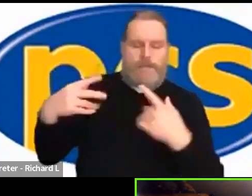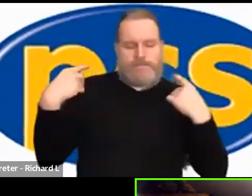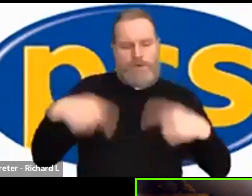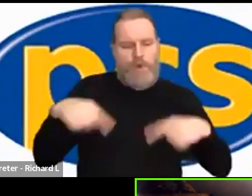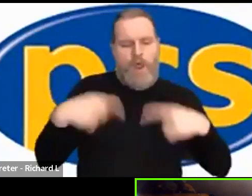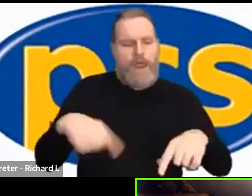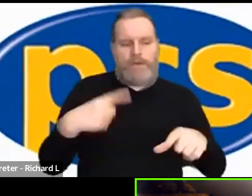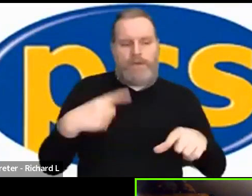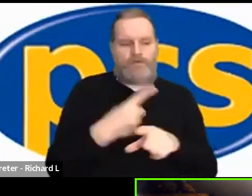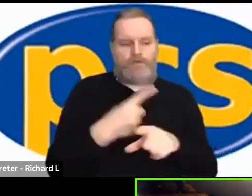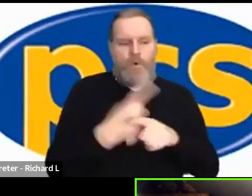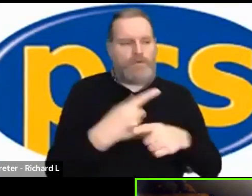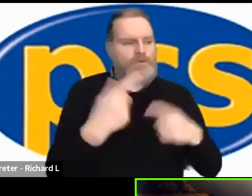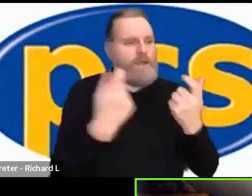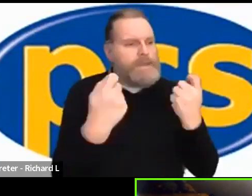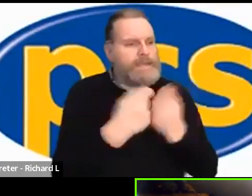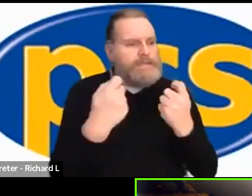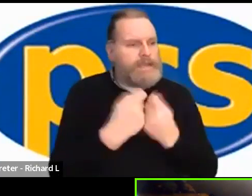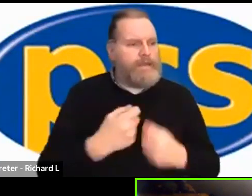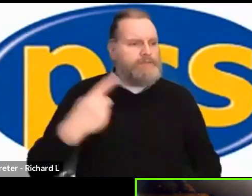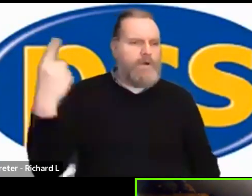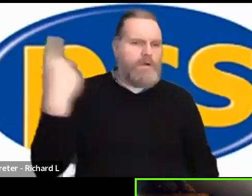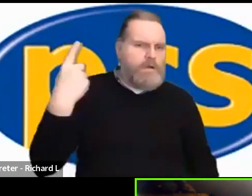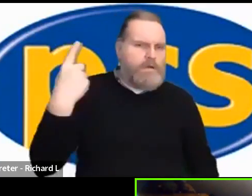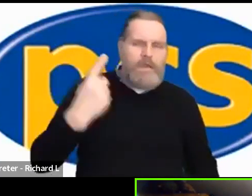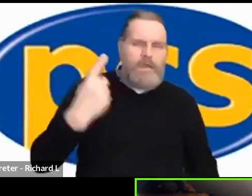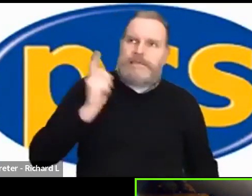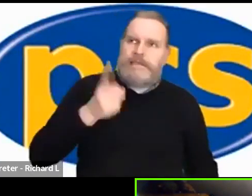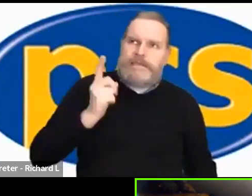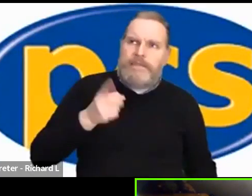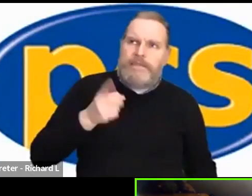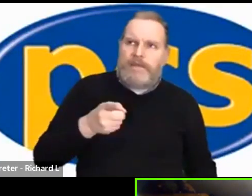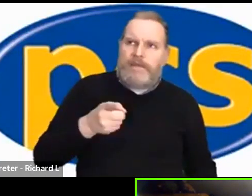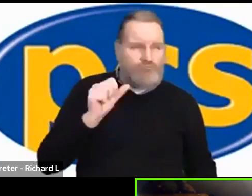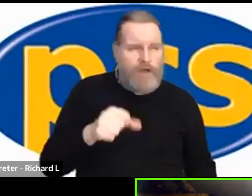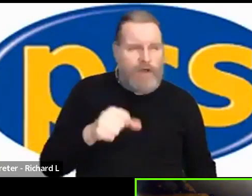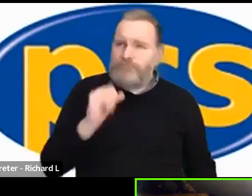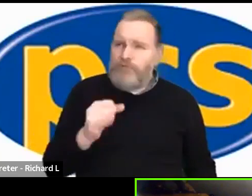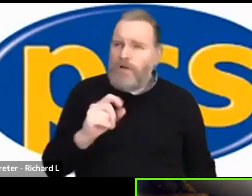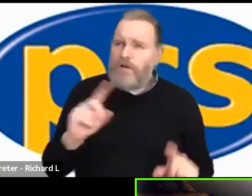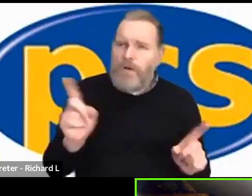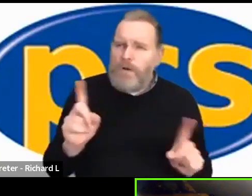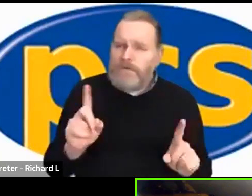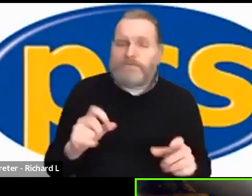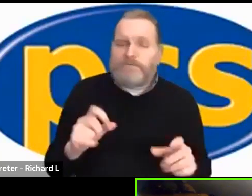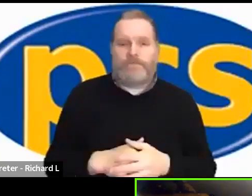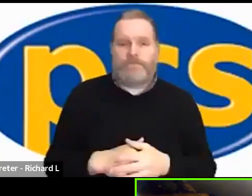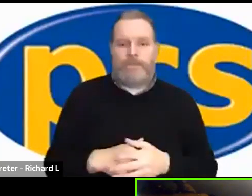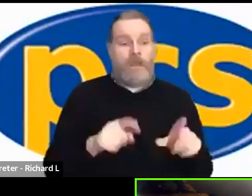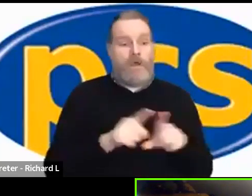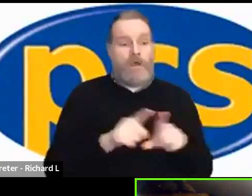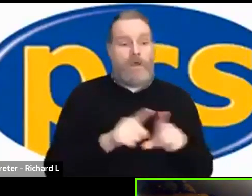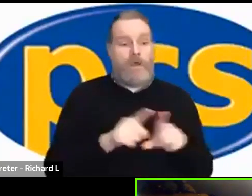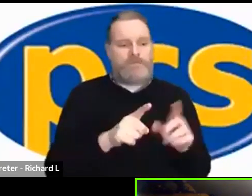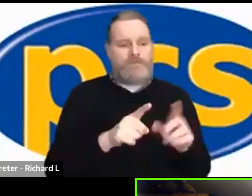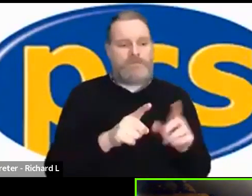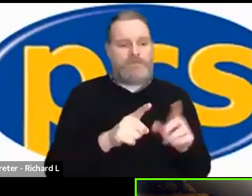the end. But Laura Whittingham says we've been talking been told by our managers not to talk to the media as the talk to the media as the maybe disciplinary act. ry action what does action what does Pcs think about that and in similar and in a similar vein